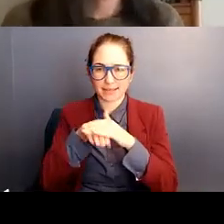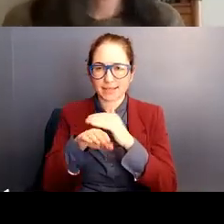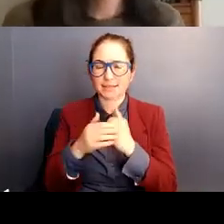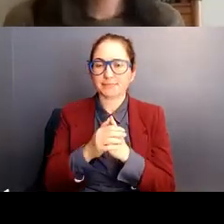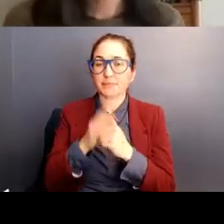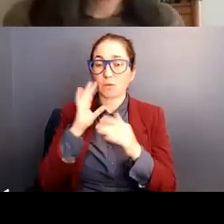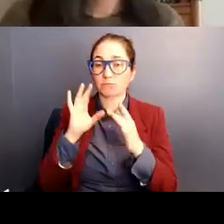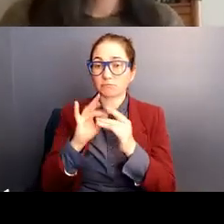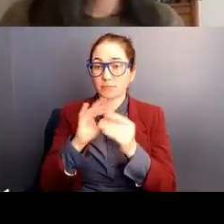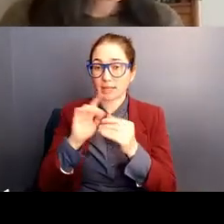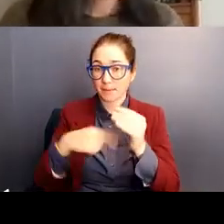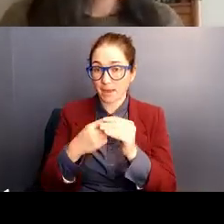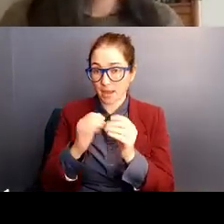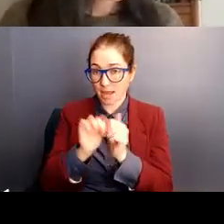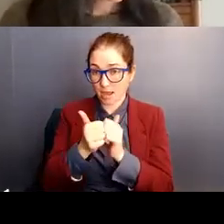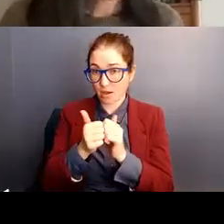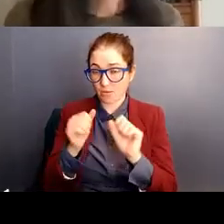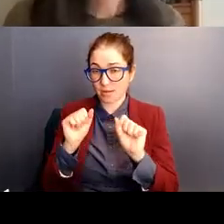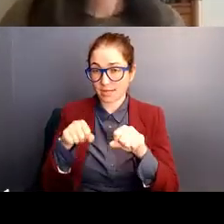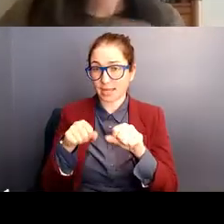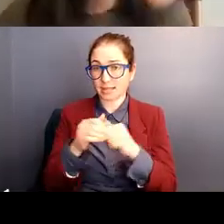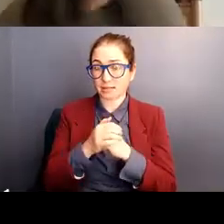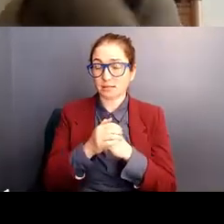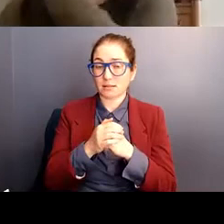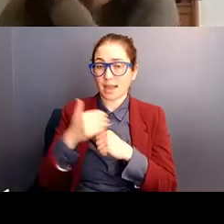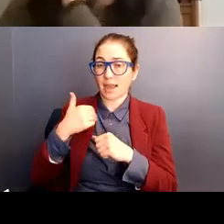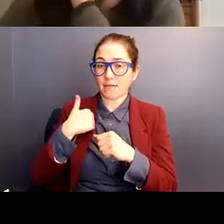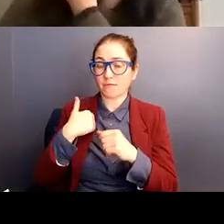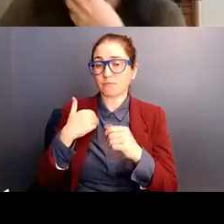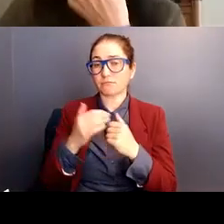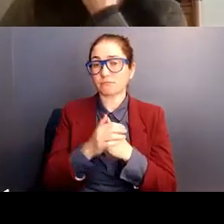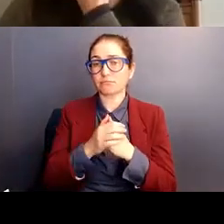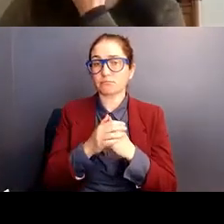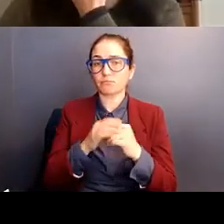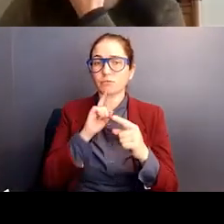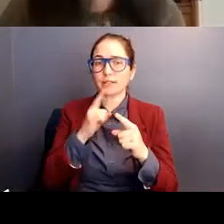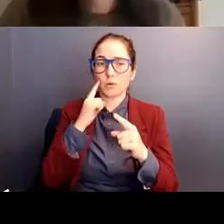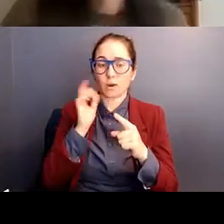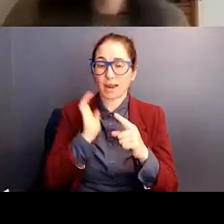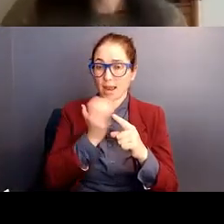about how we can make -- to make our events more accessible for